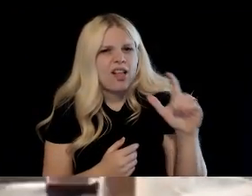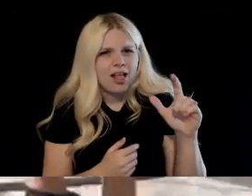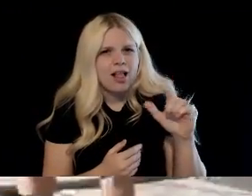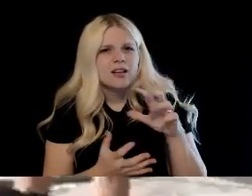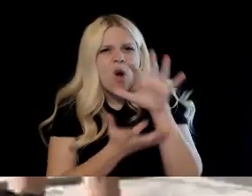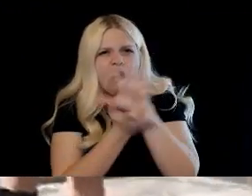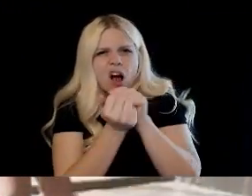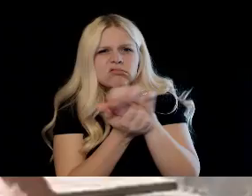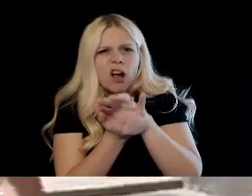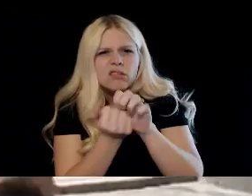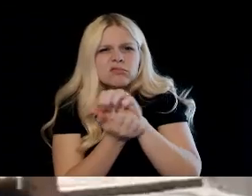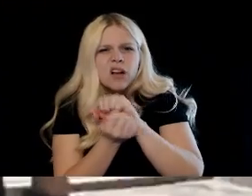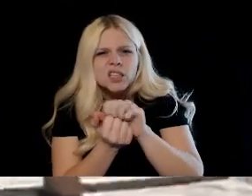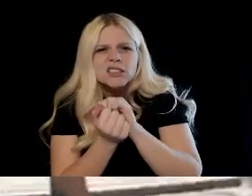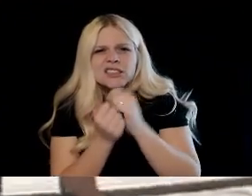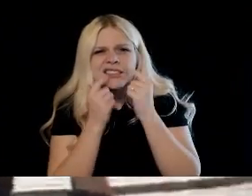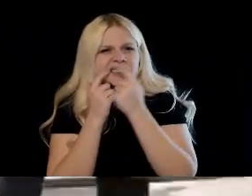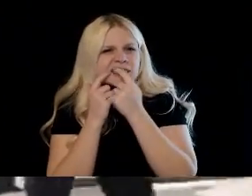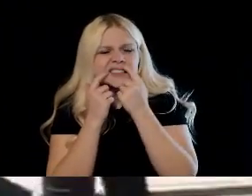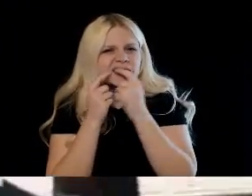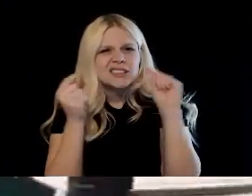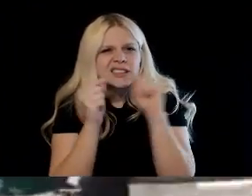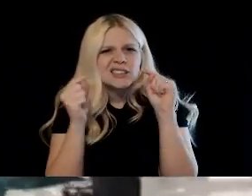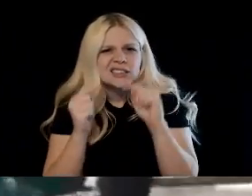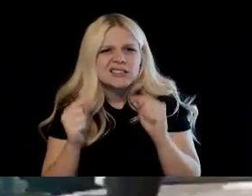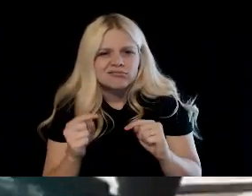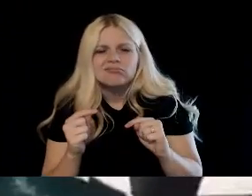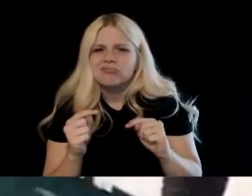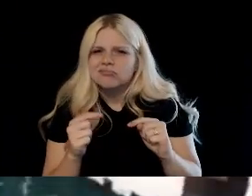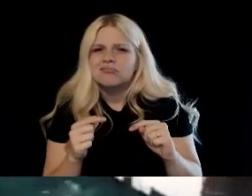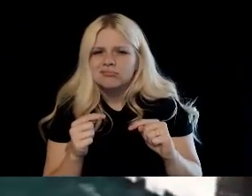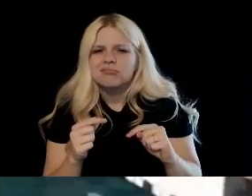So it's gonna agitate their gums, so it's gonna scrub their gums for them.